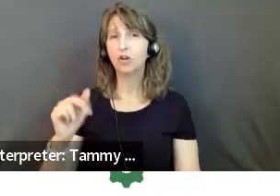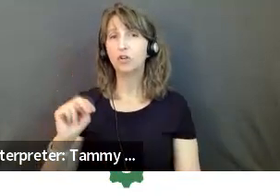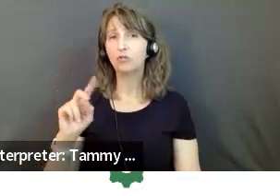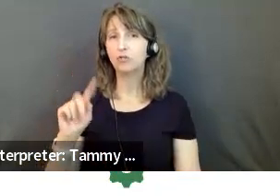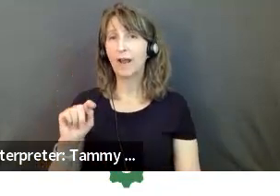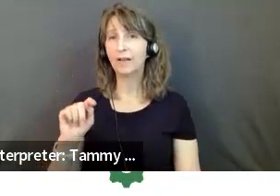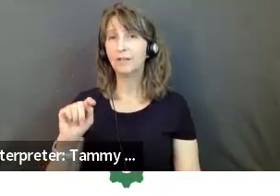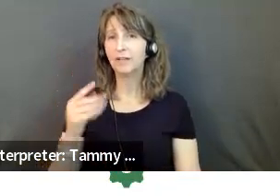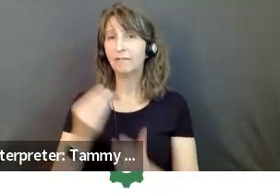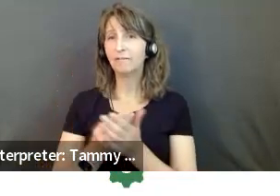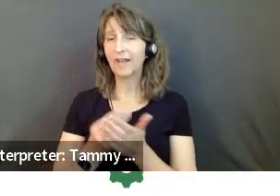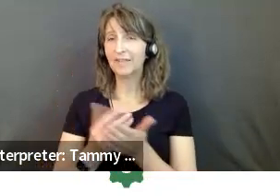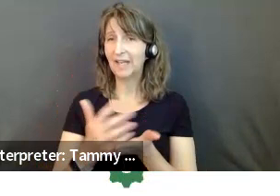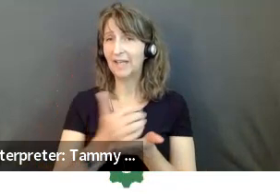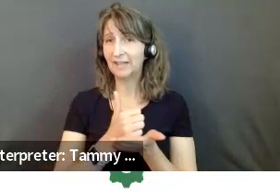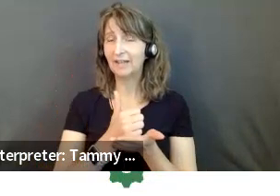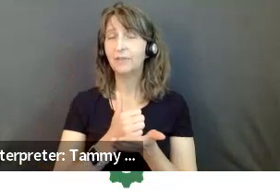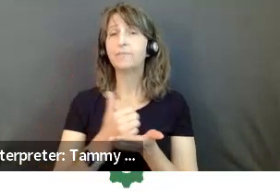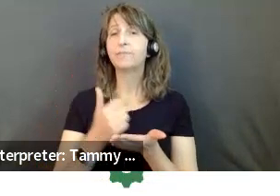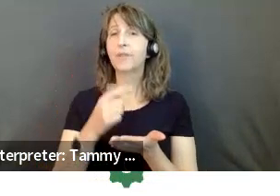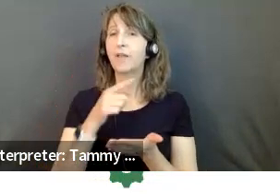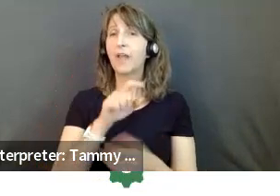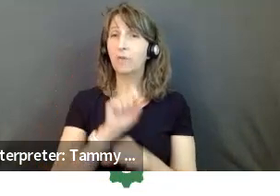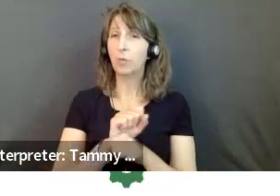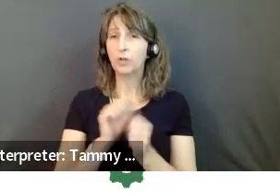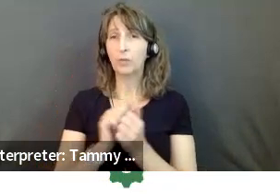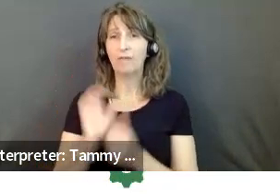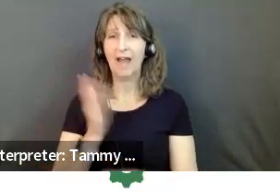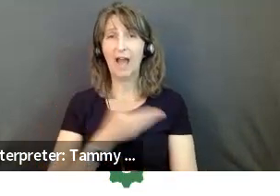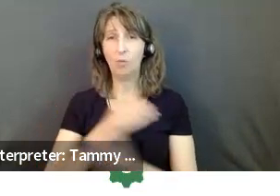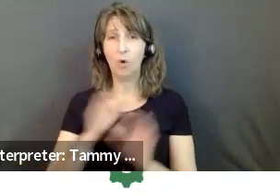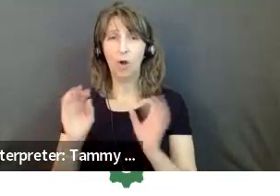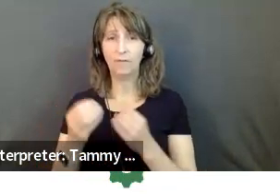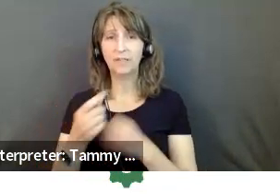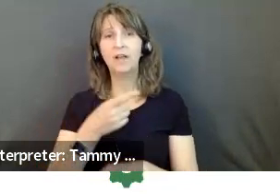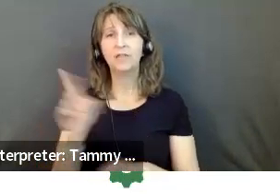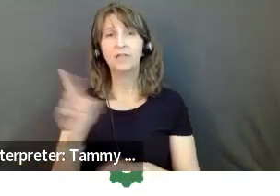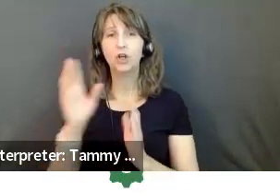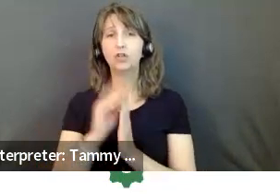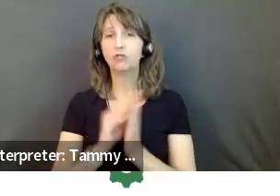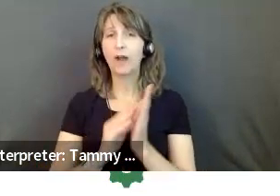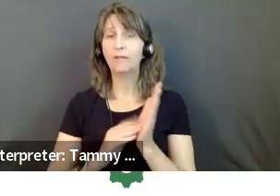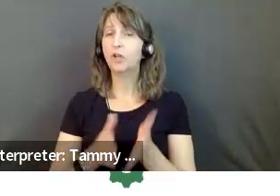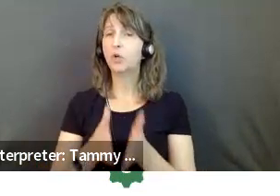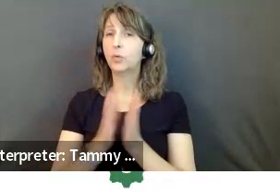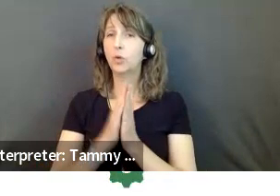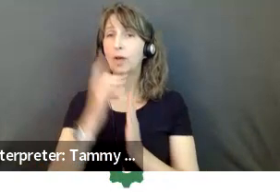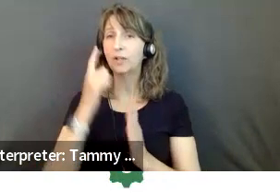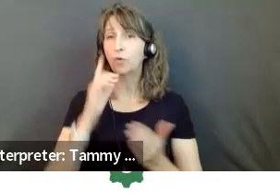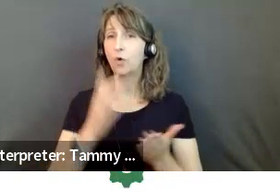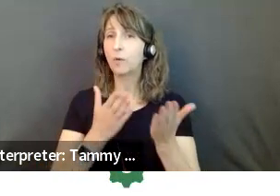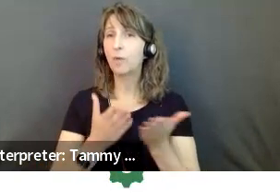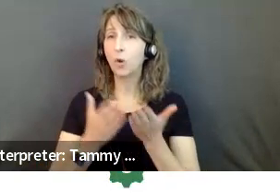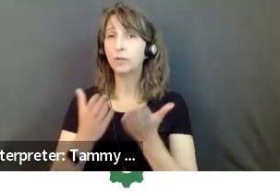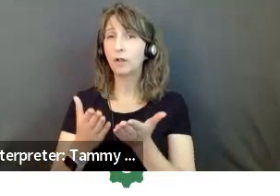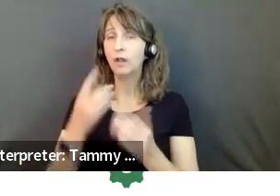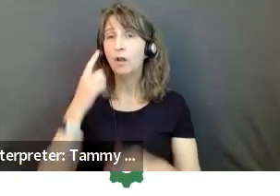They are drafting a request for proposals. For a, PRTF that would specialize in being able to meet the needs of individuals who also have IDD.